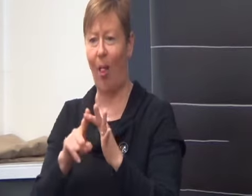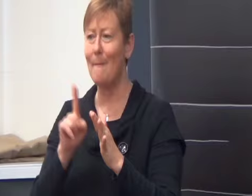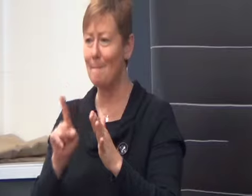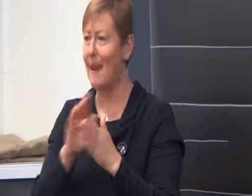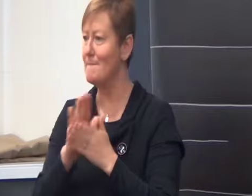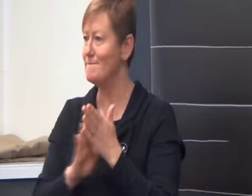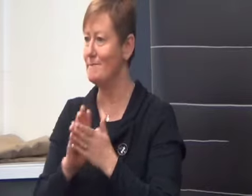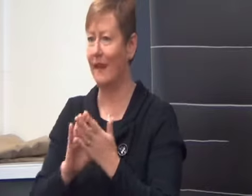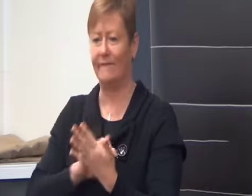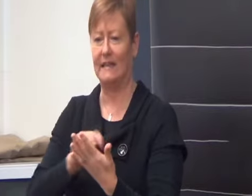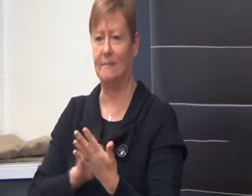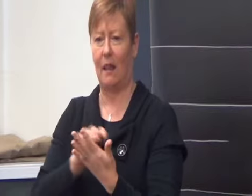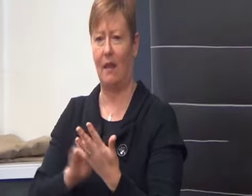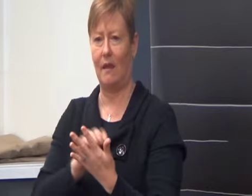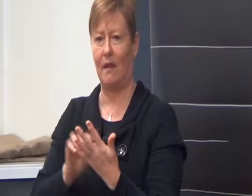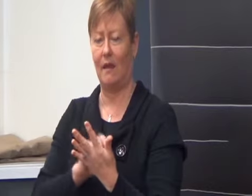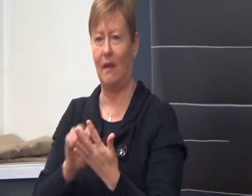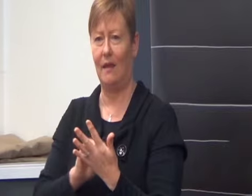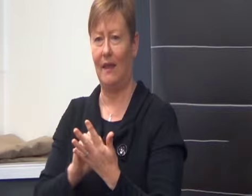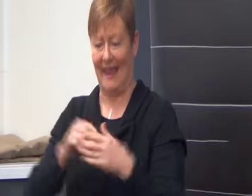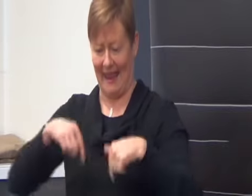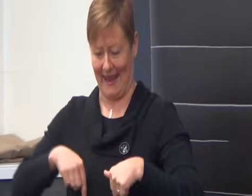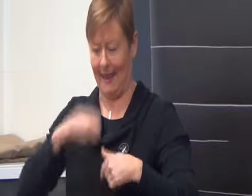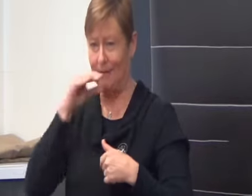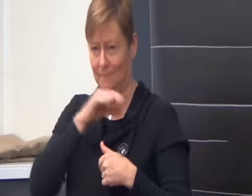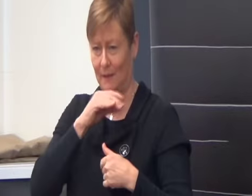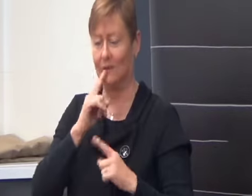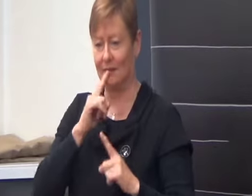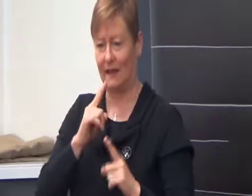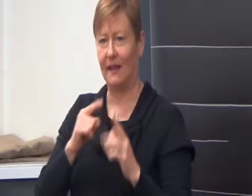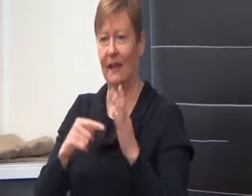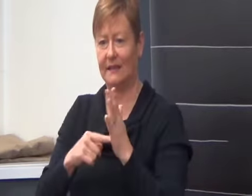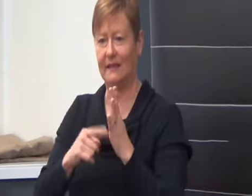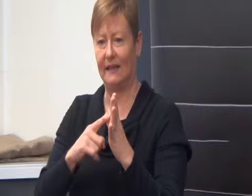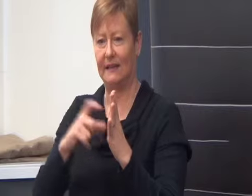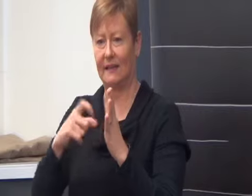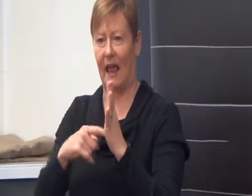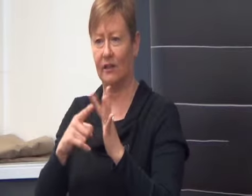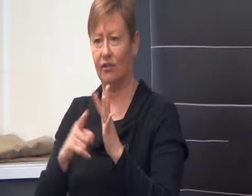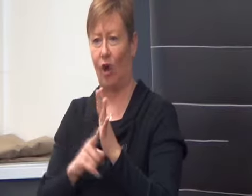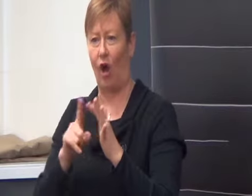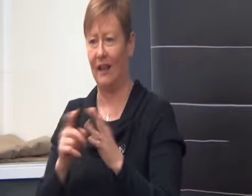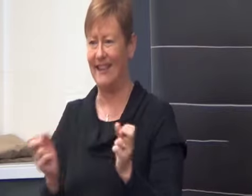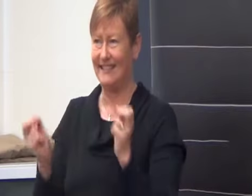in Sydney when they say 'tactile' they're actually talking about Deafblind manual (doing finger spelling) and what we call tactile, they call Hand Over Hand.